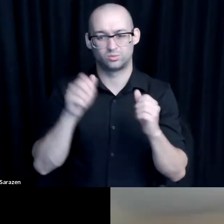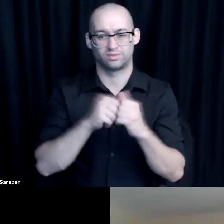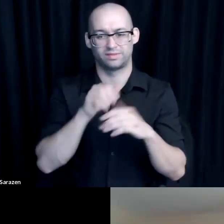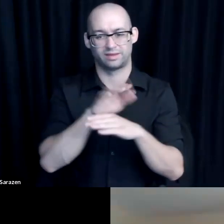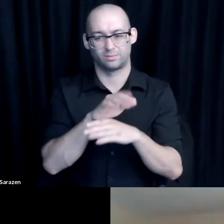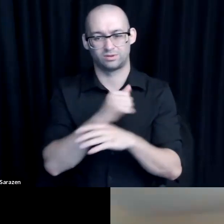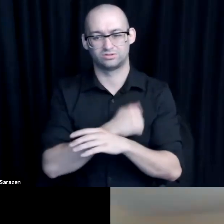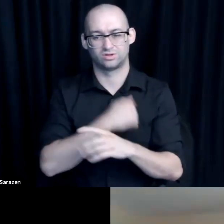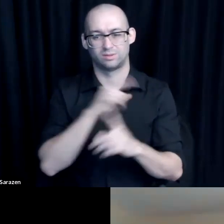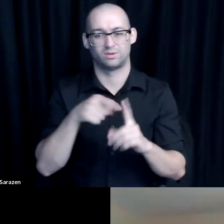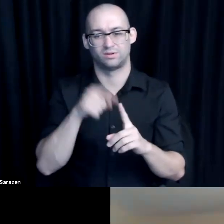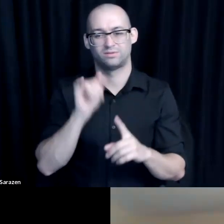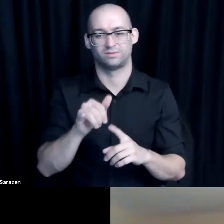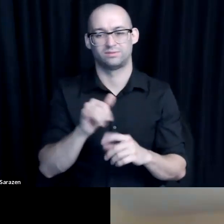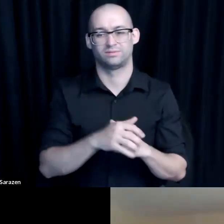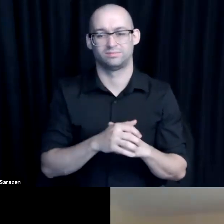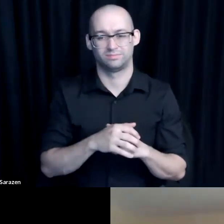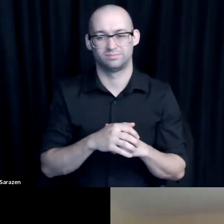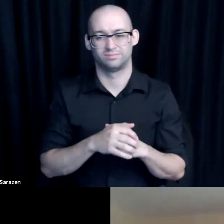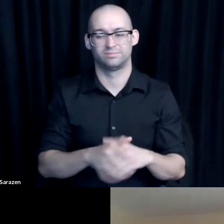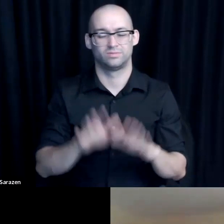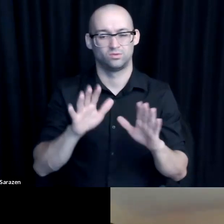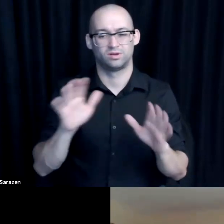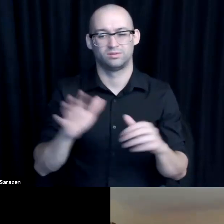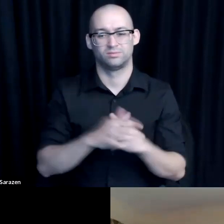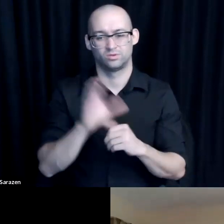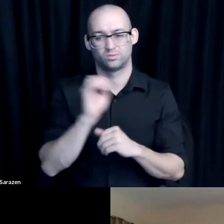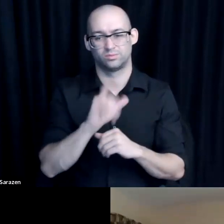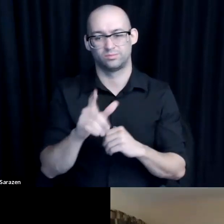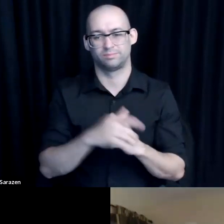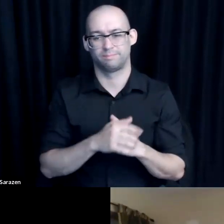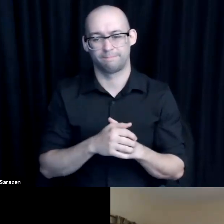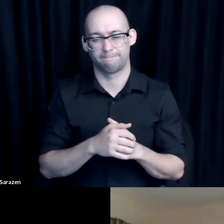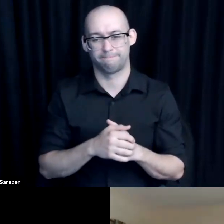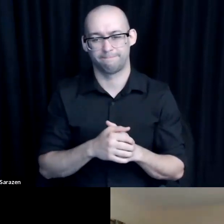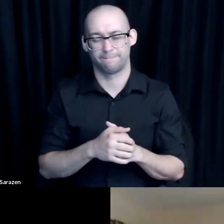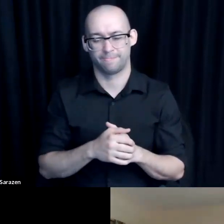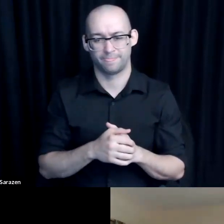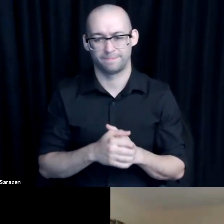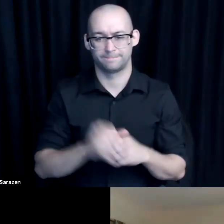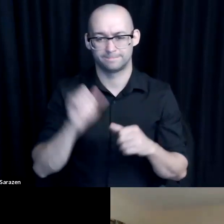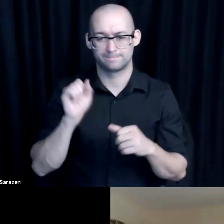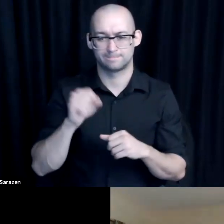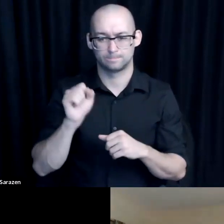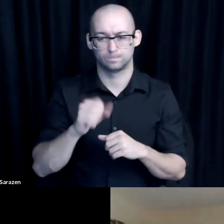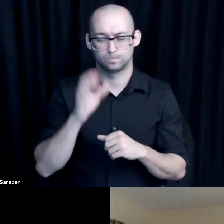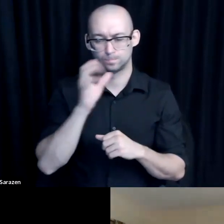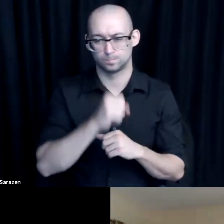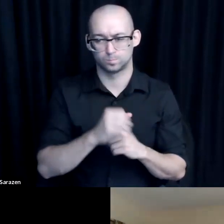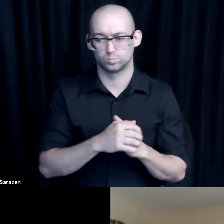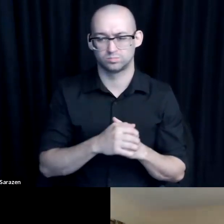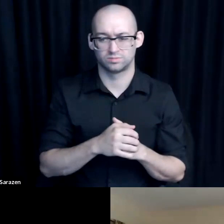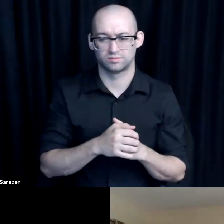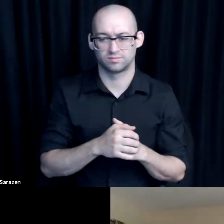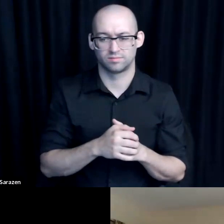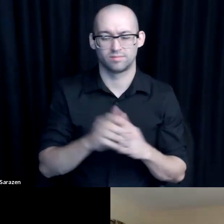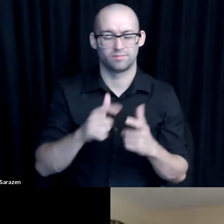You got it. Oh, now we can see. And yeah, I guess. I mean, I think a lot of the conversations around